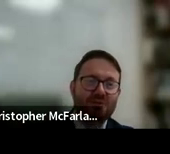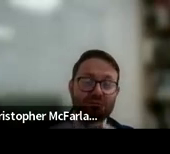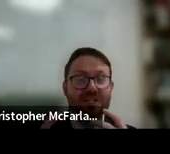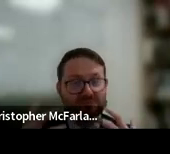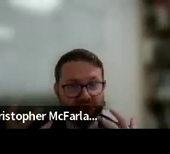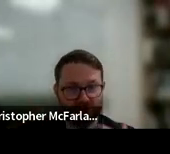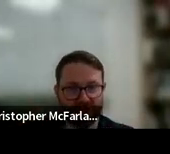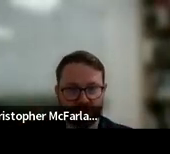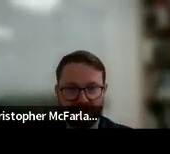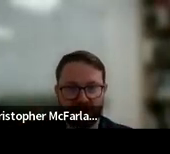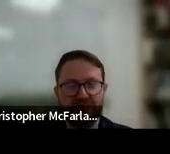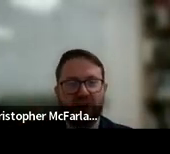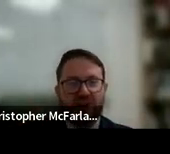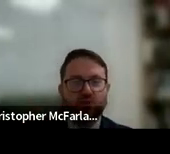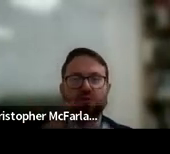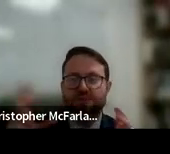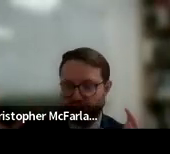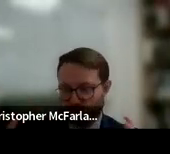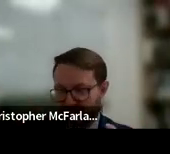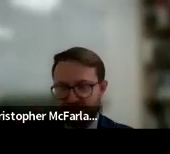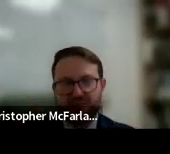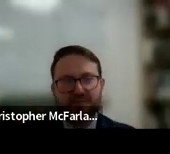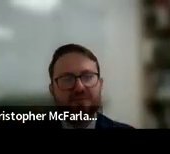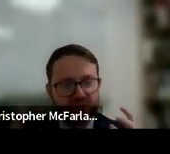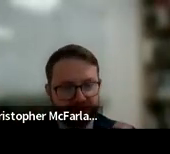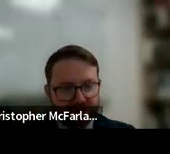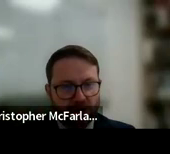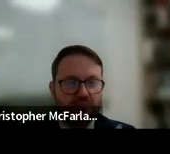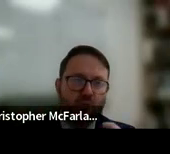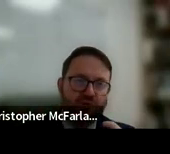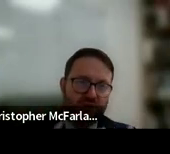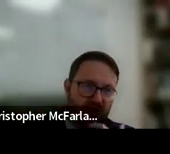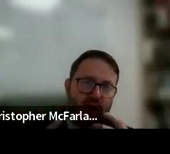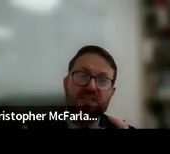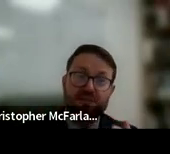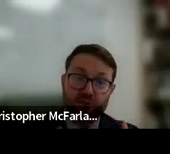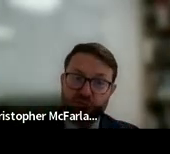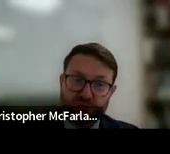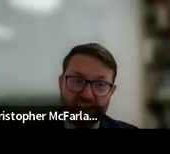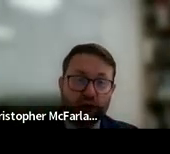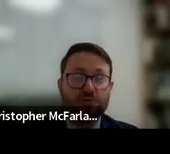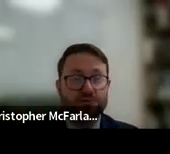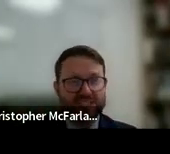So freedom from discrimination. Now, I've, I've grouped these all together firstly for time, but also it can be quite difficult to really go through